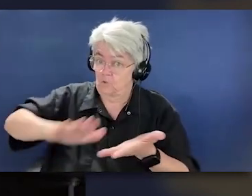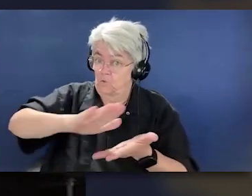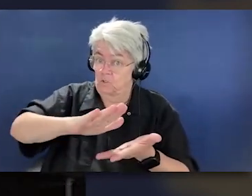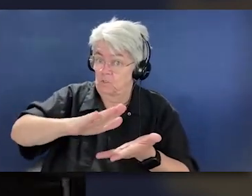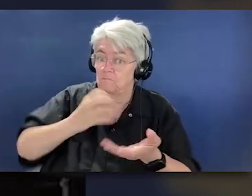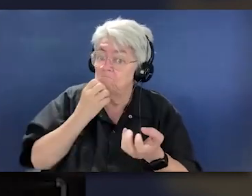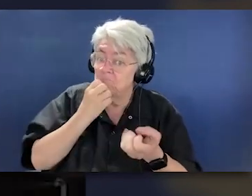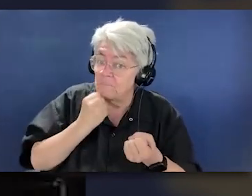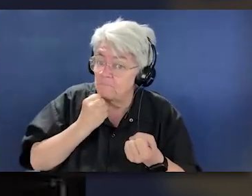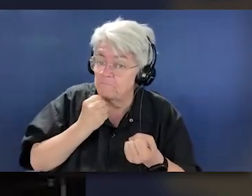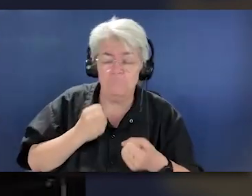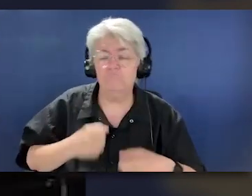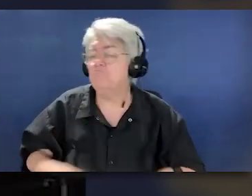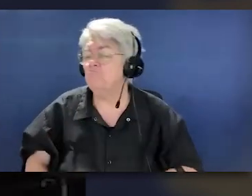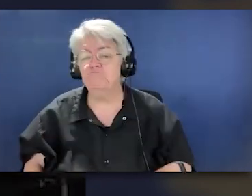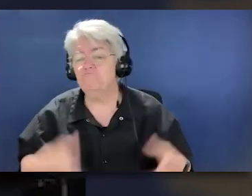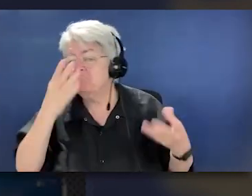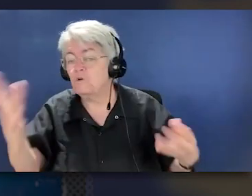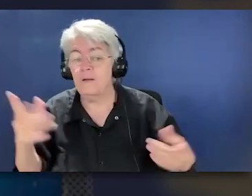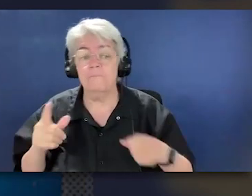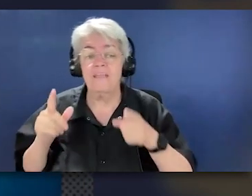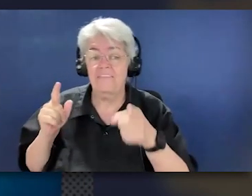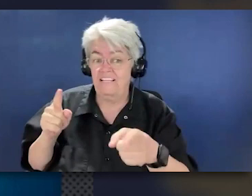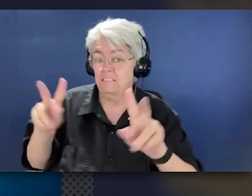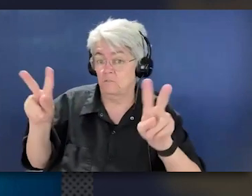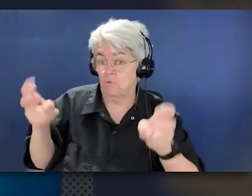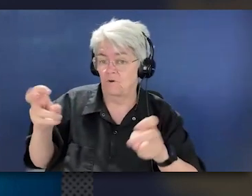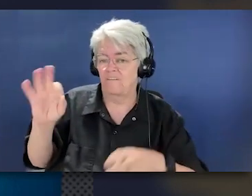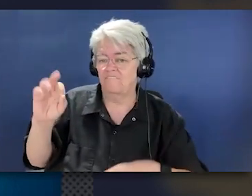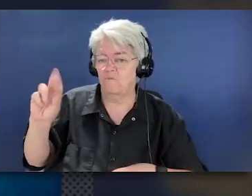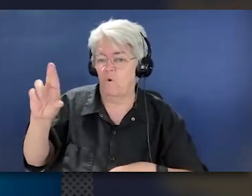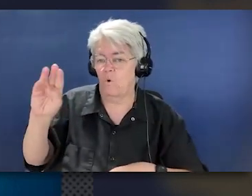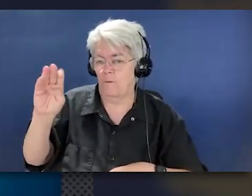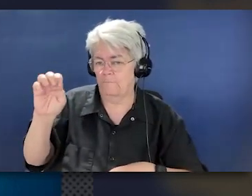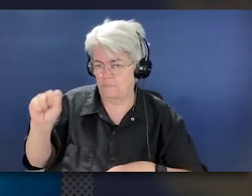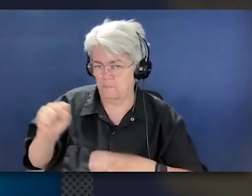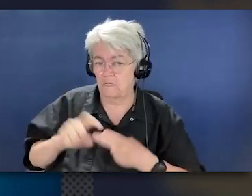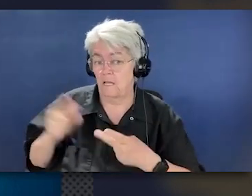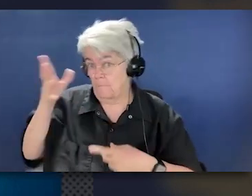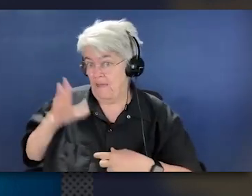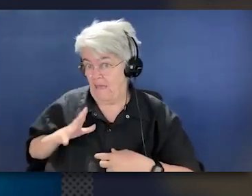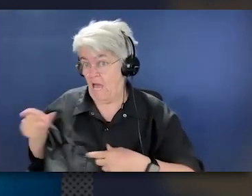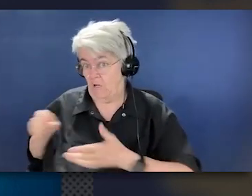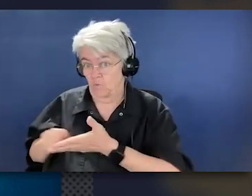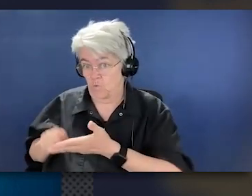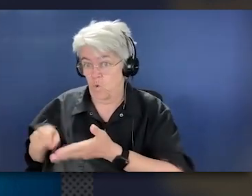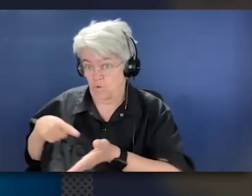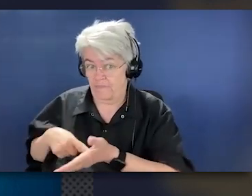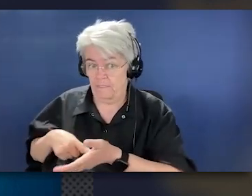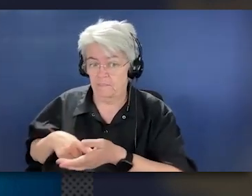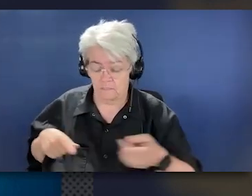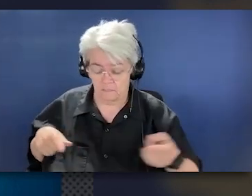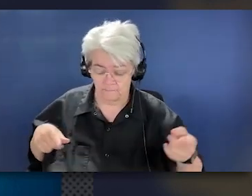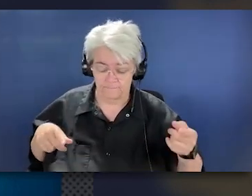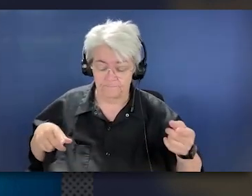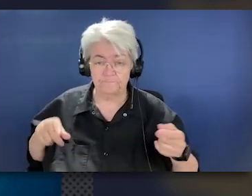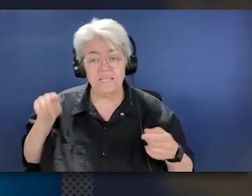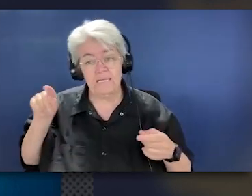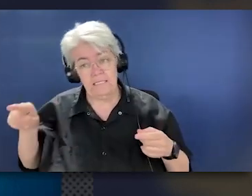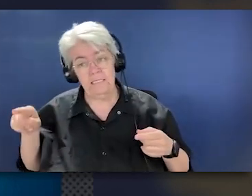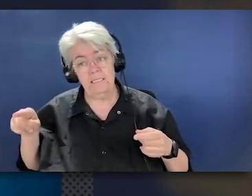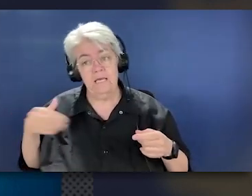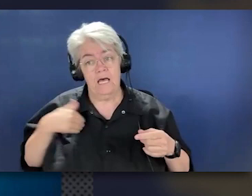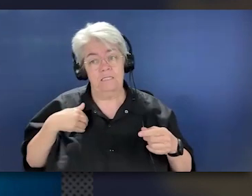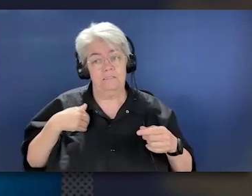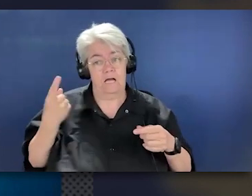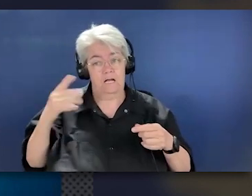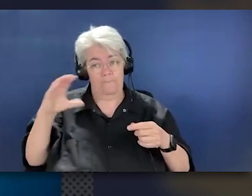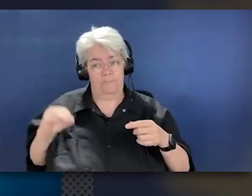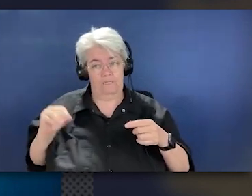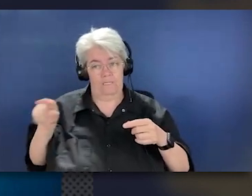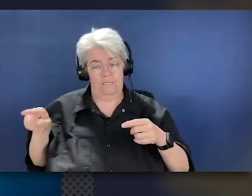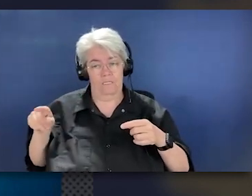This is from Forbes. This fellow who wrote the article has a company that is poised,